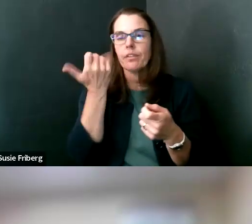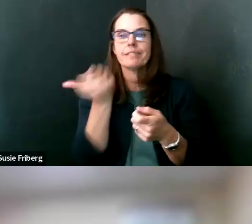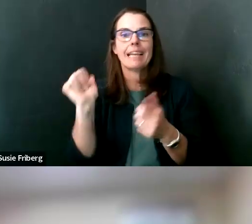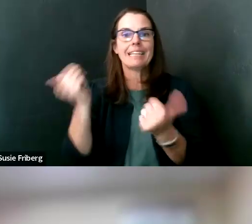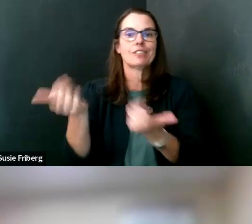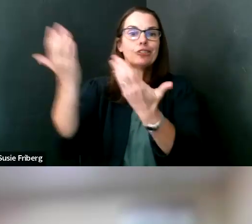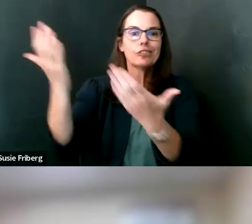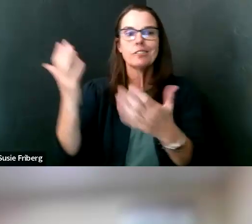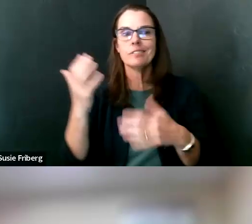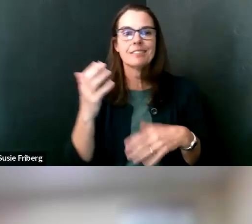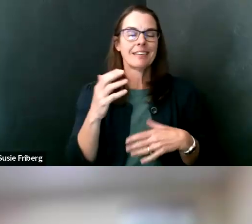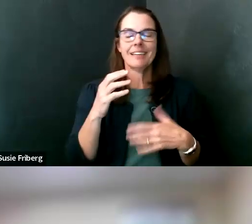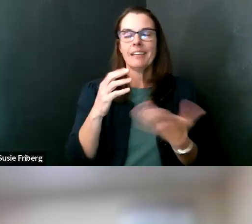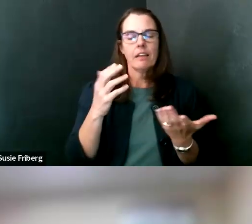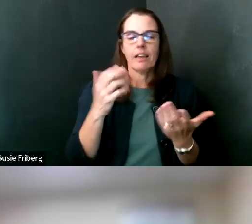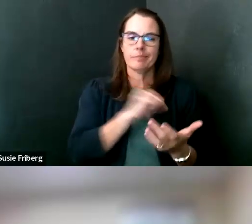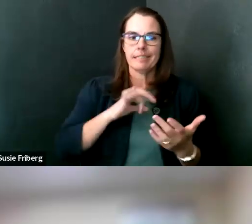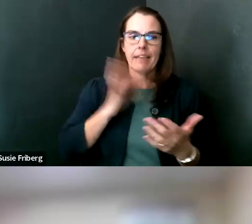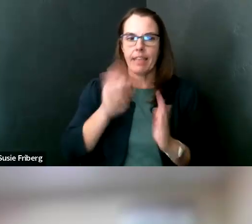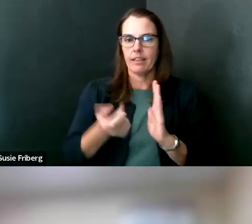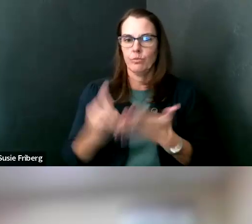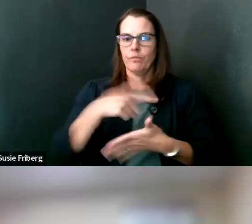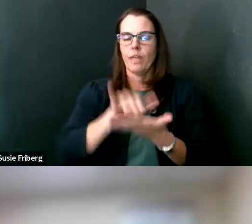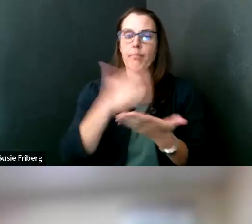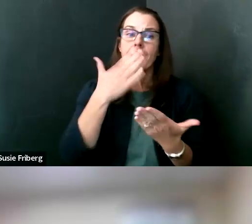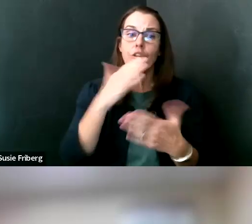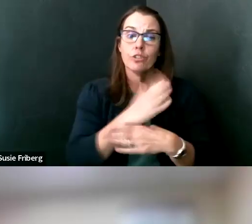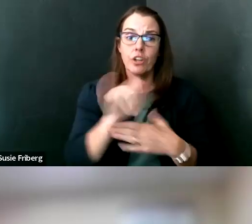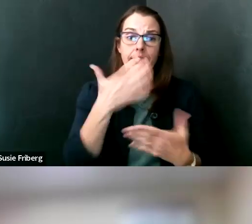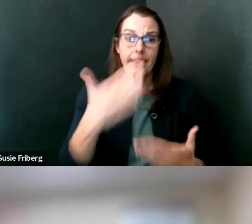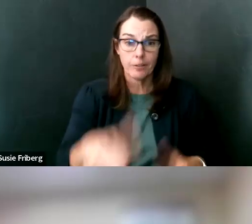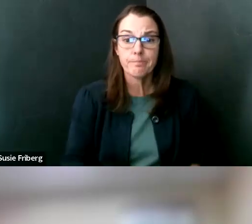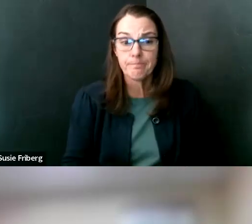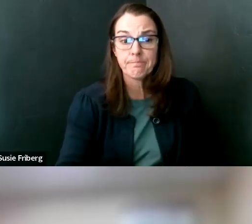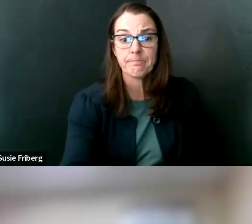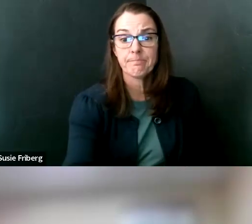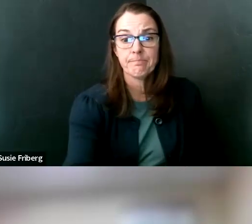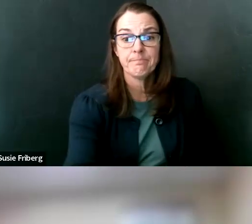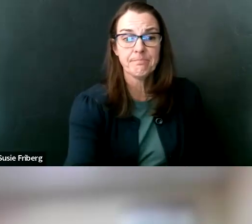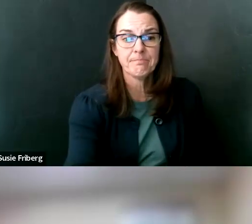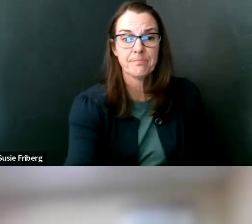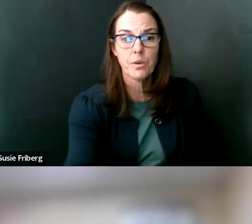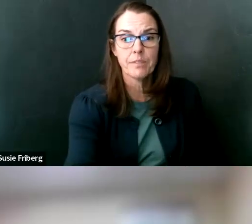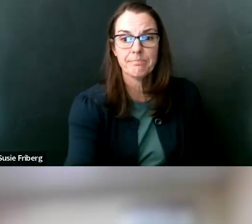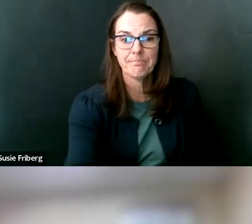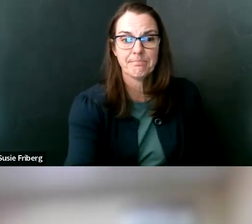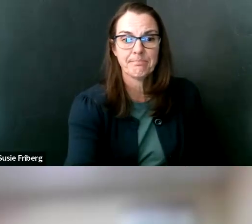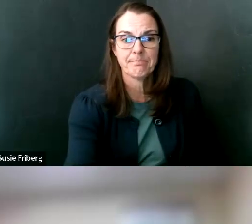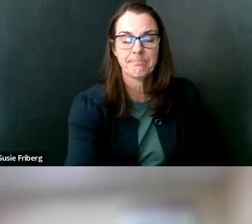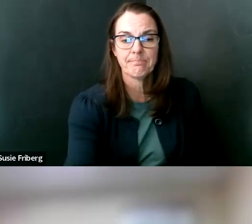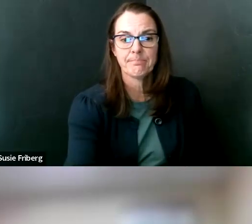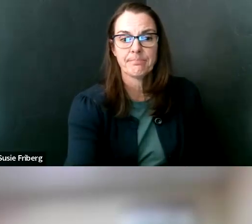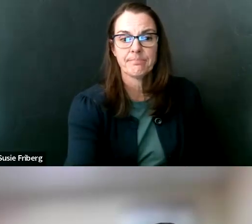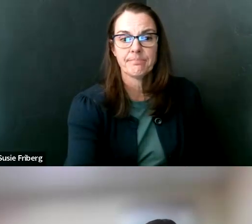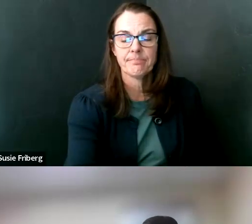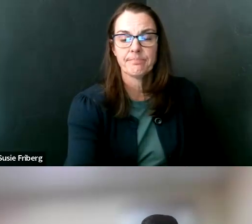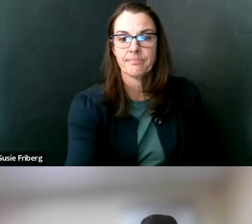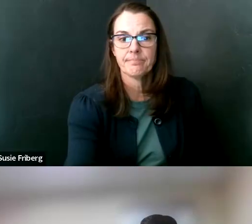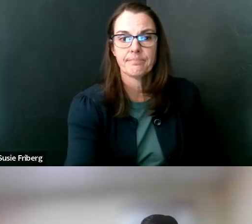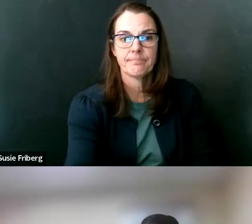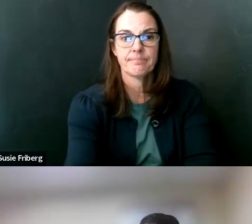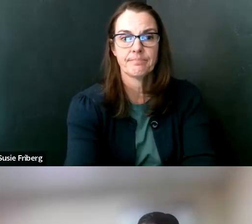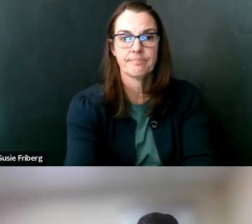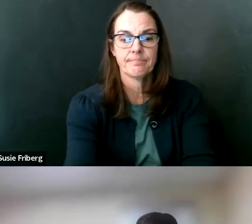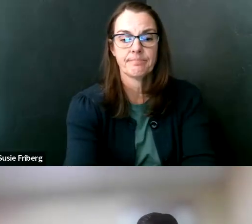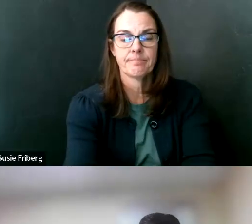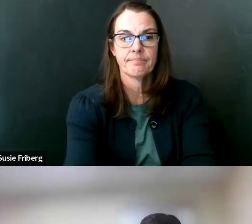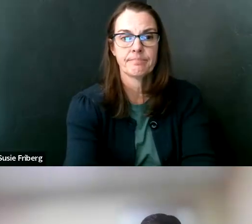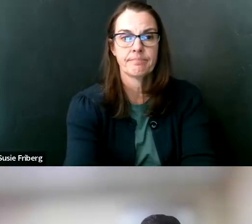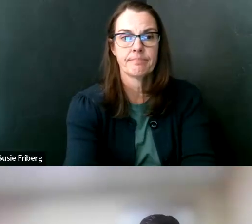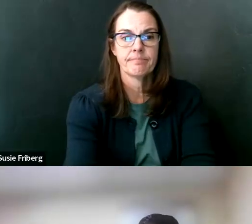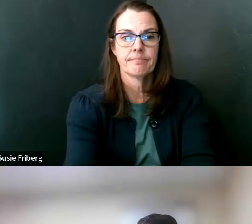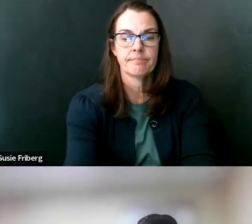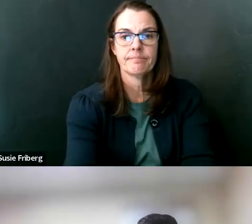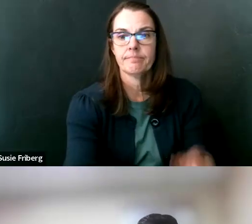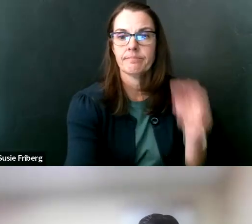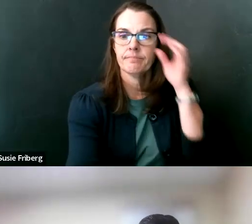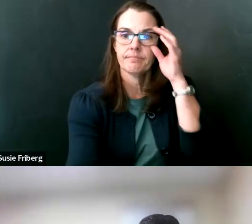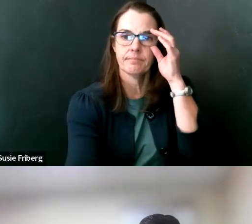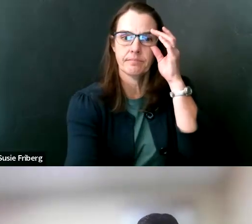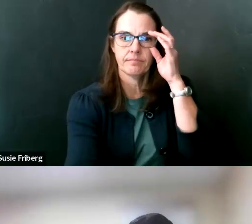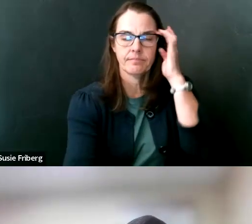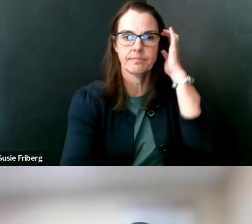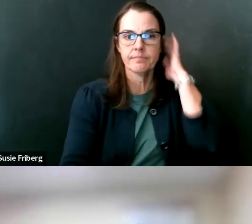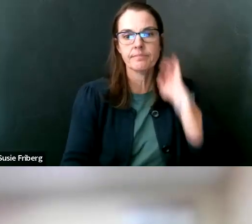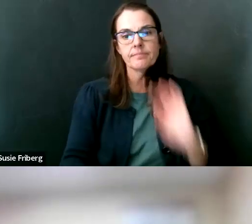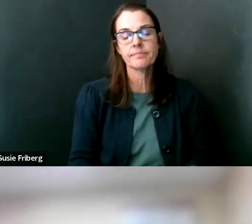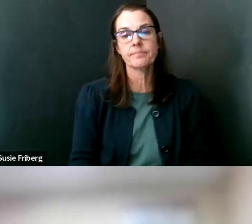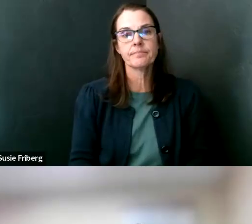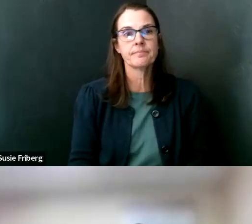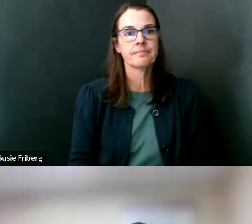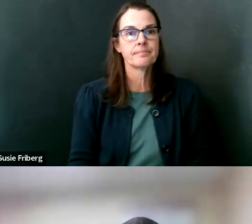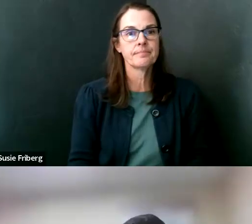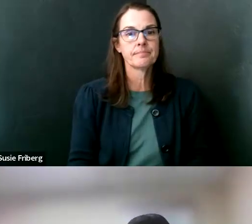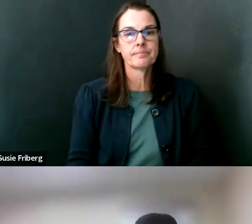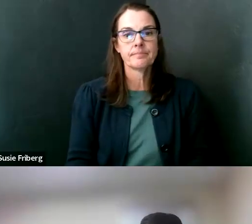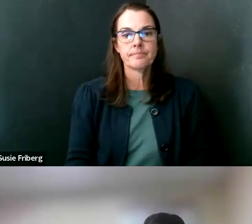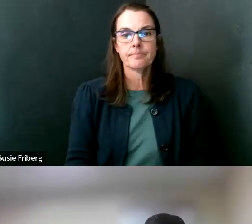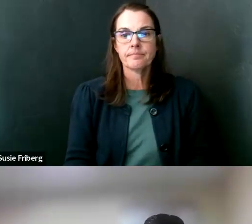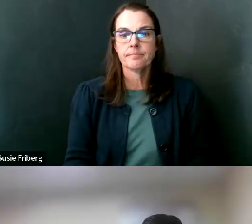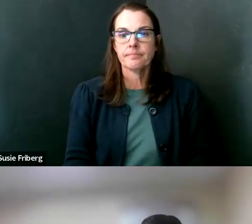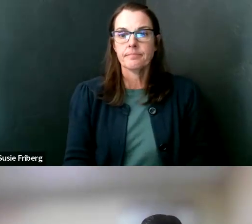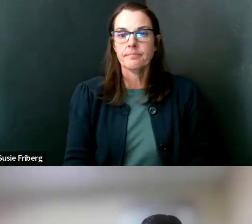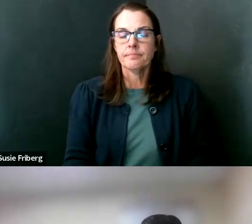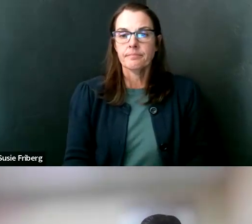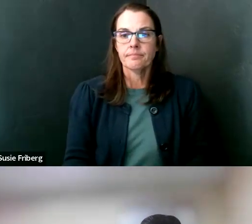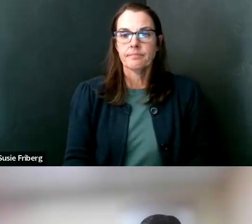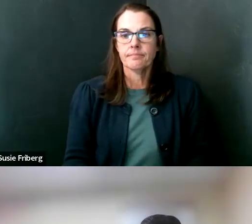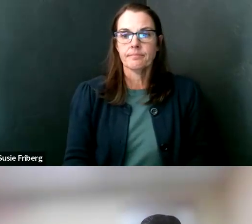on the edits for staff to review, but um but thank you for sharing that. You're welcome.